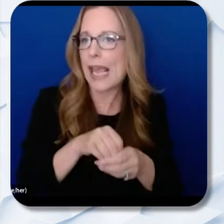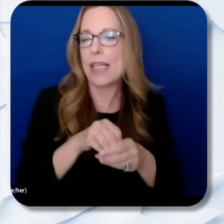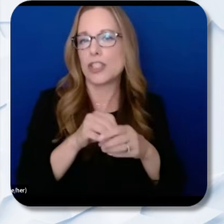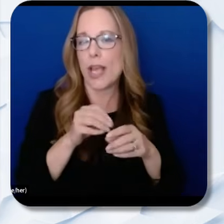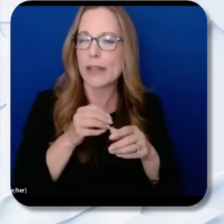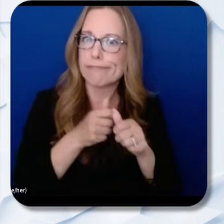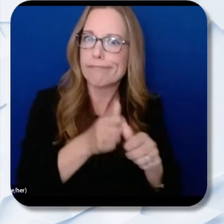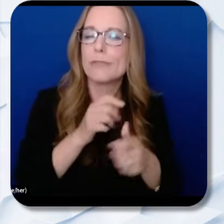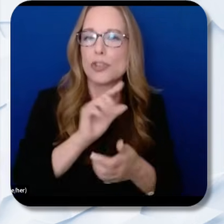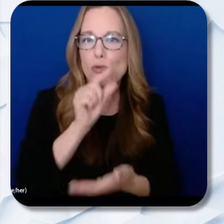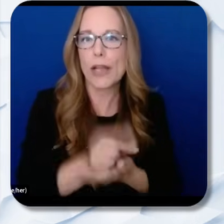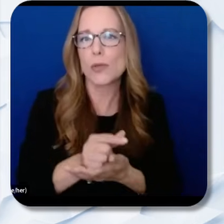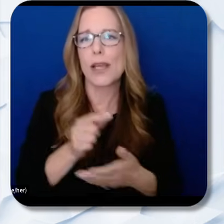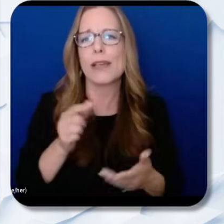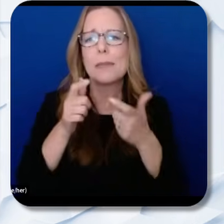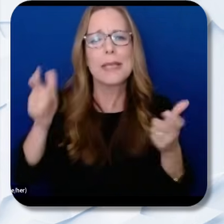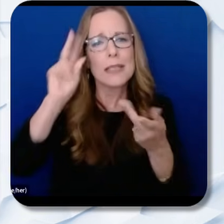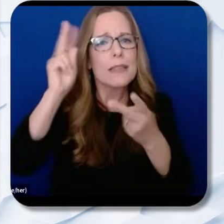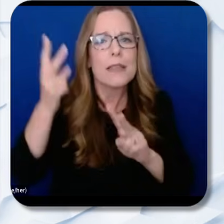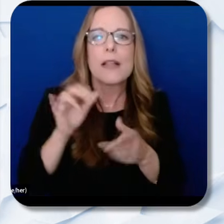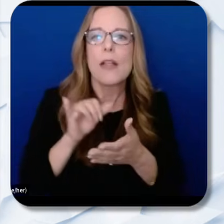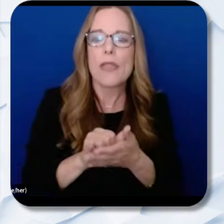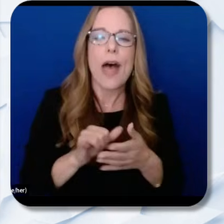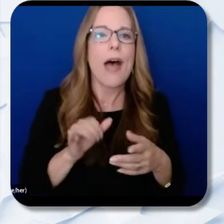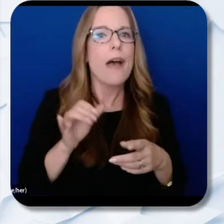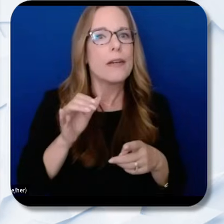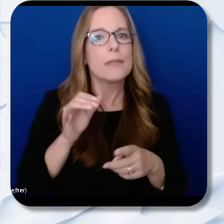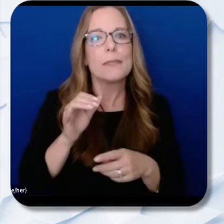In reality, most students identified under McKinney-Vento are sharing housing